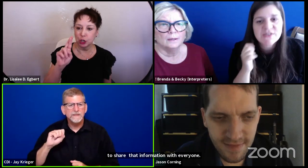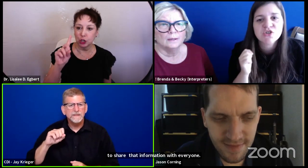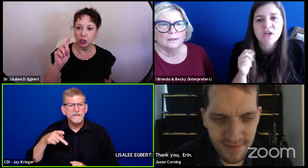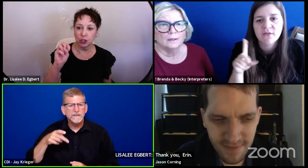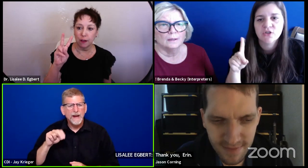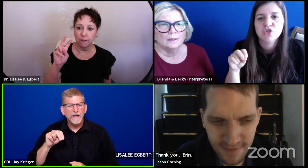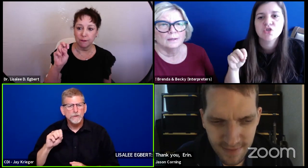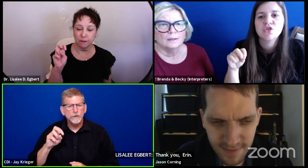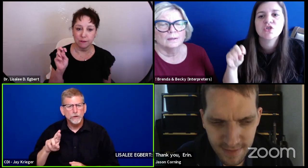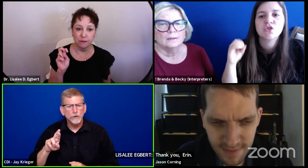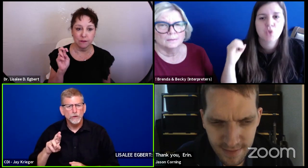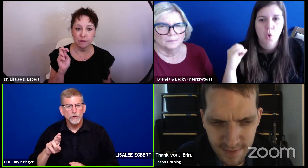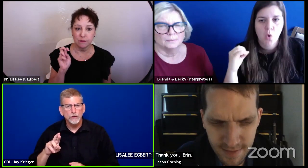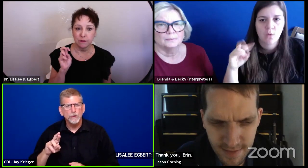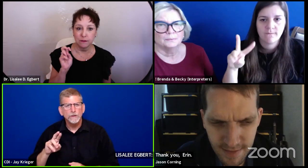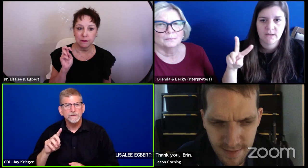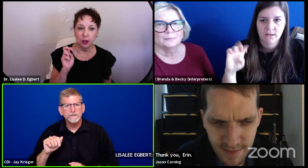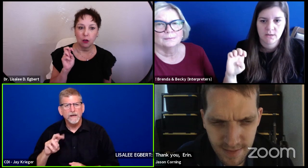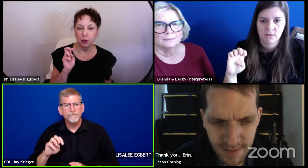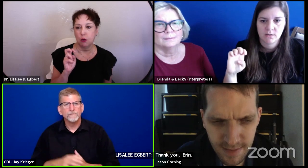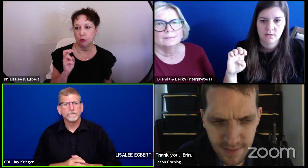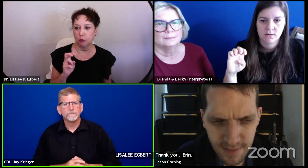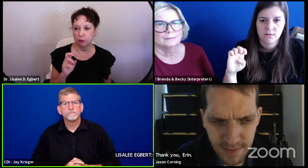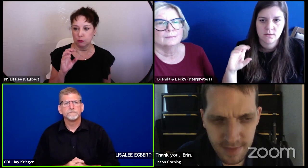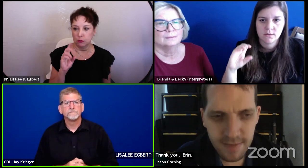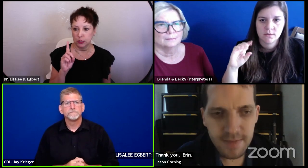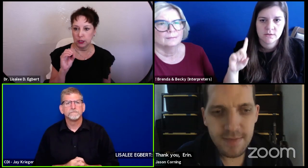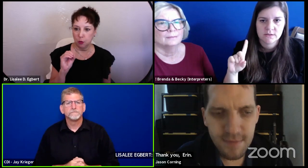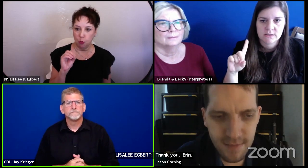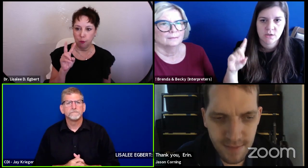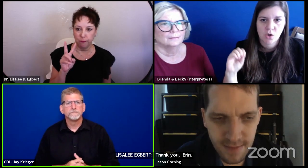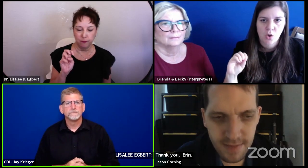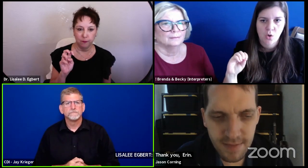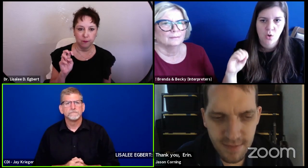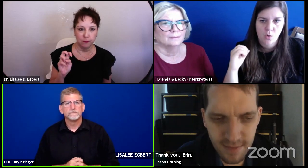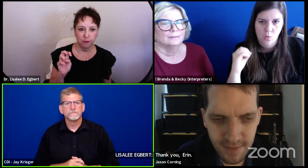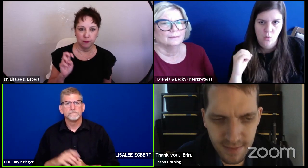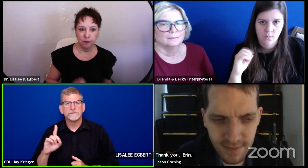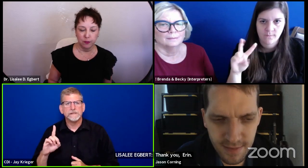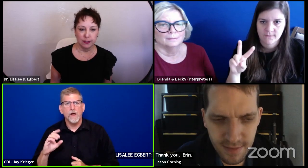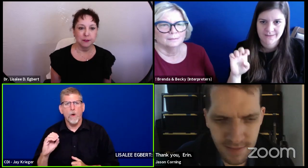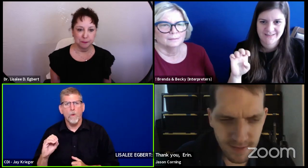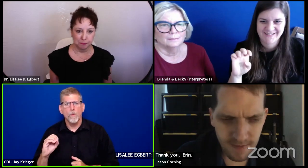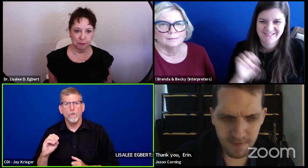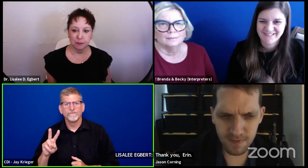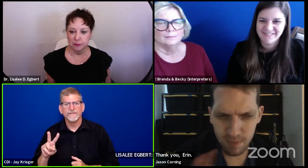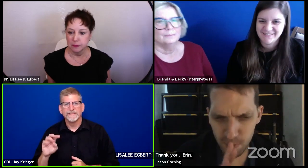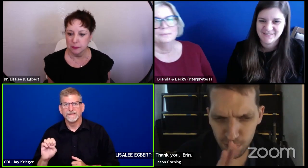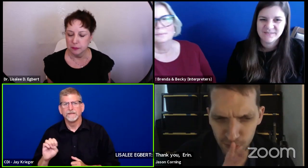Good afternoon, everybody. This is Spencer.